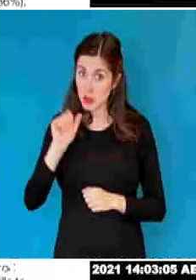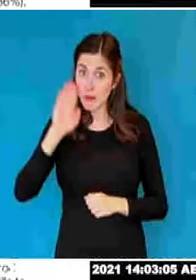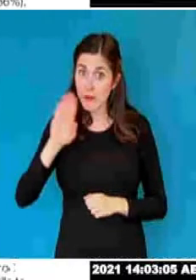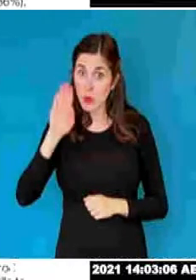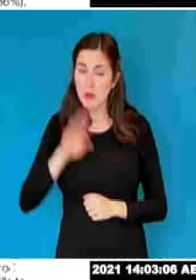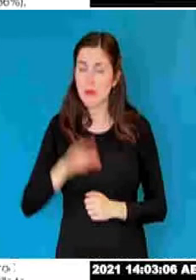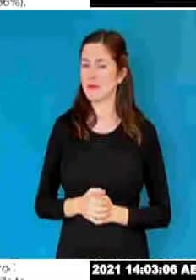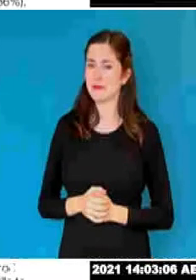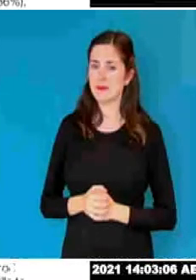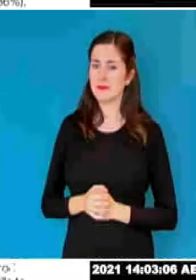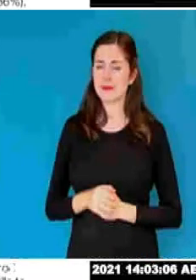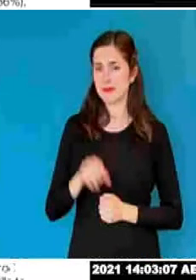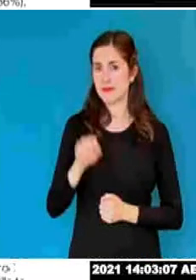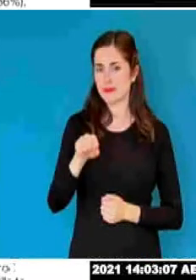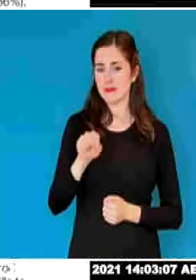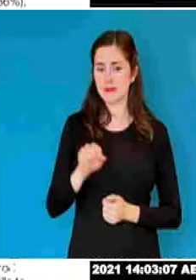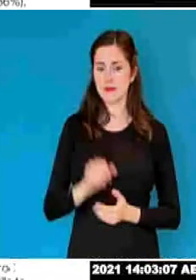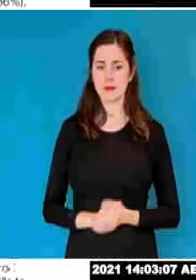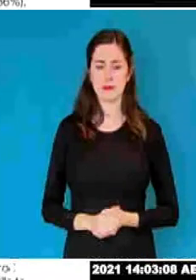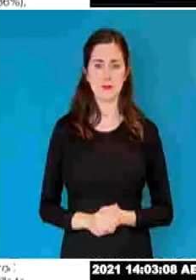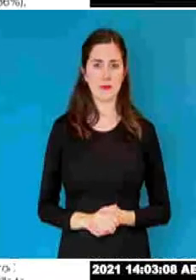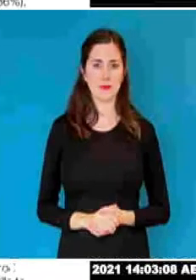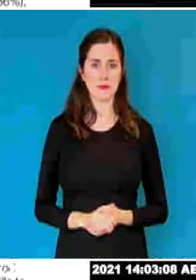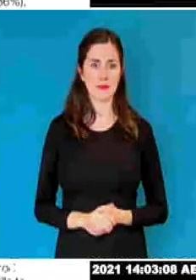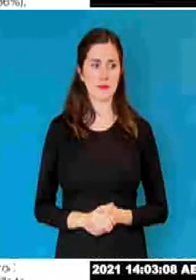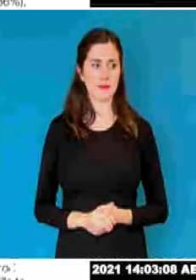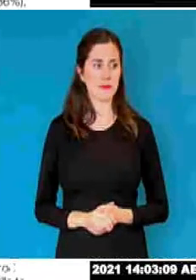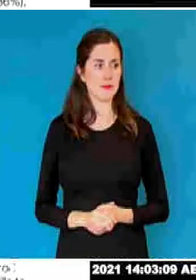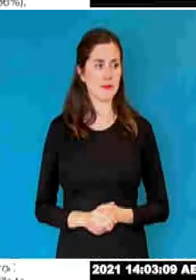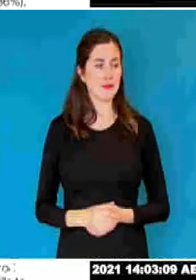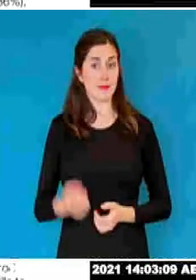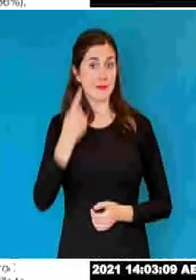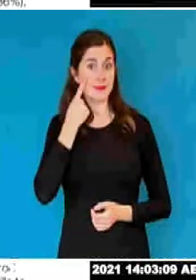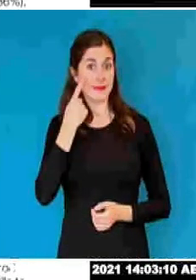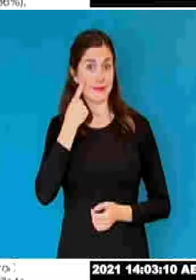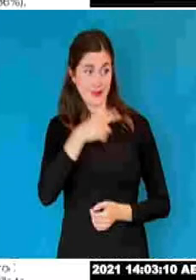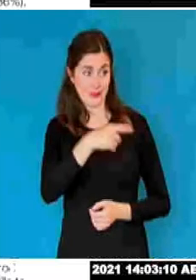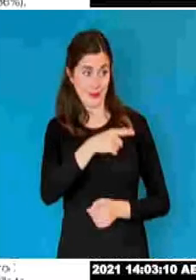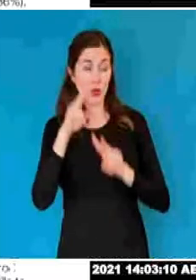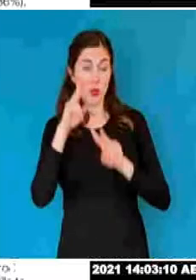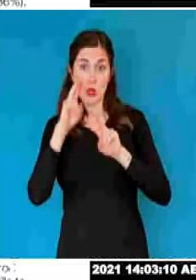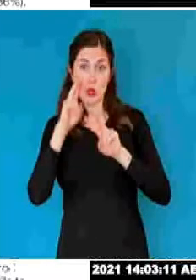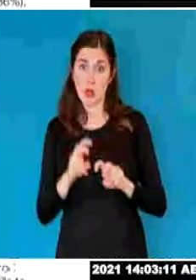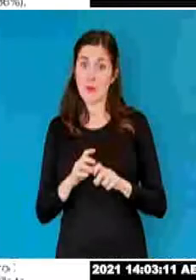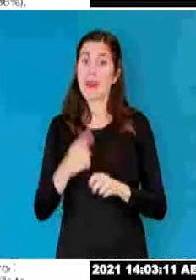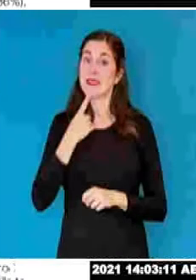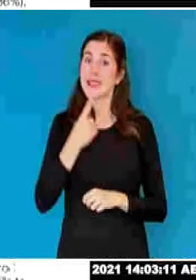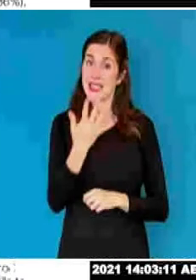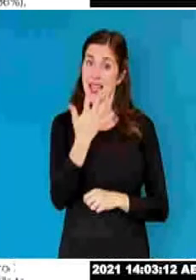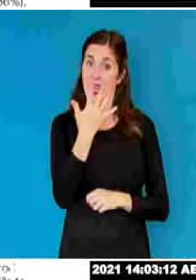Looking at the results of this, research indicated that 50 per cent of the